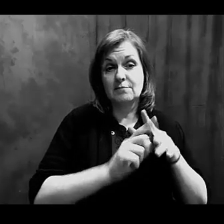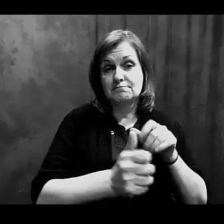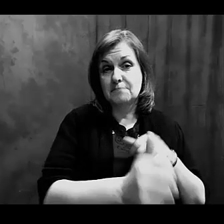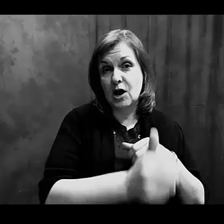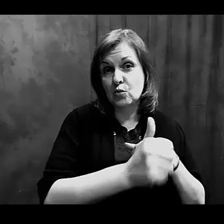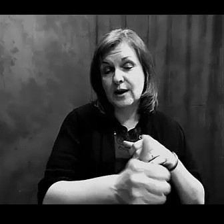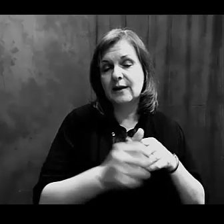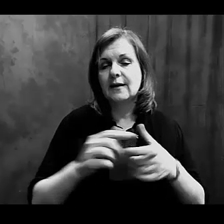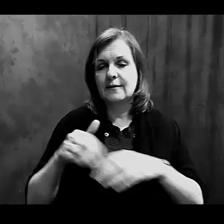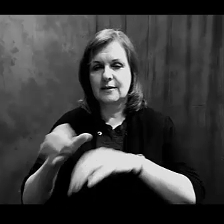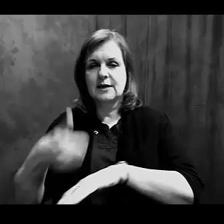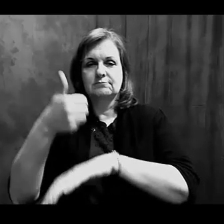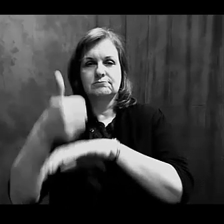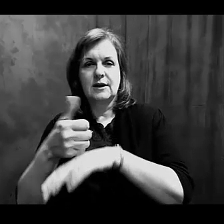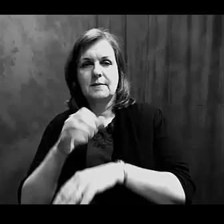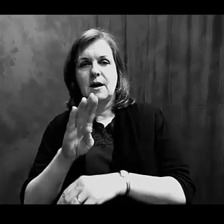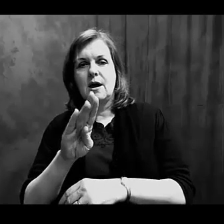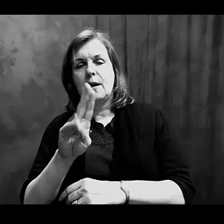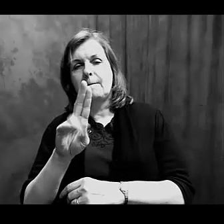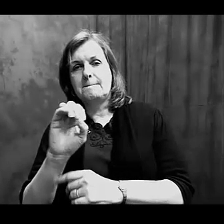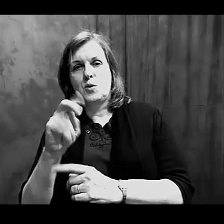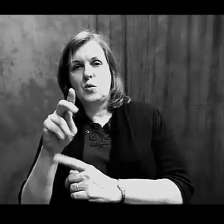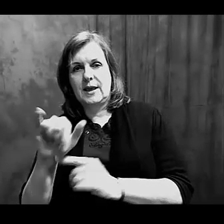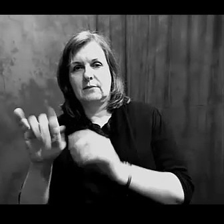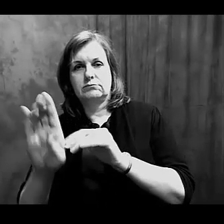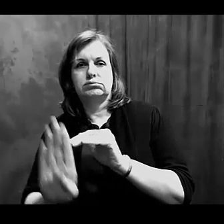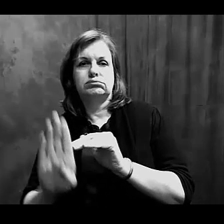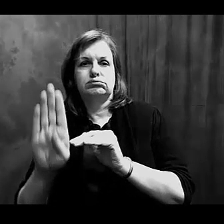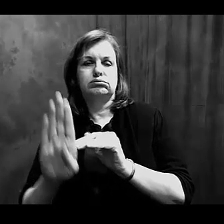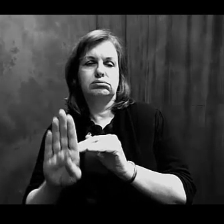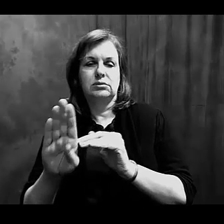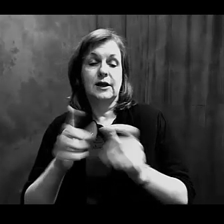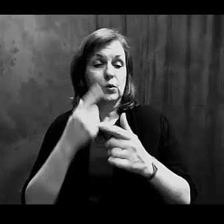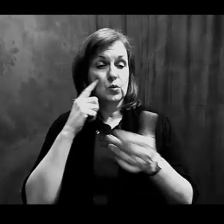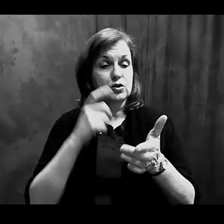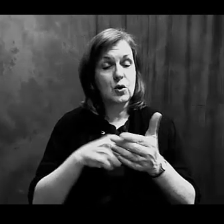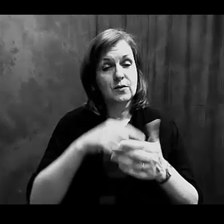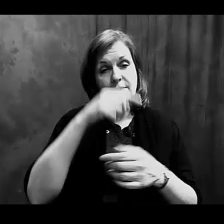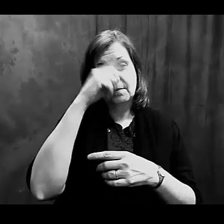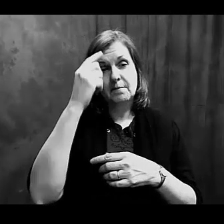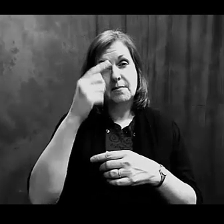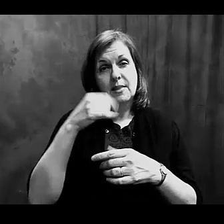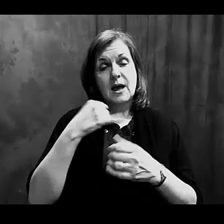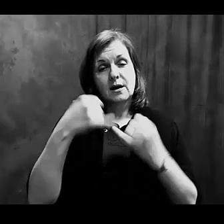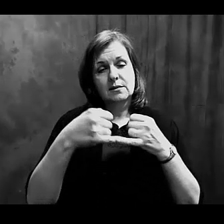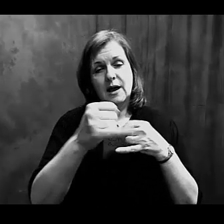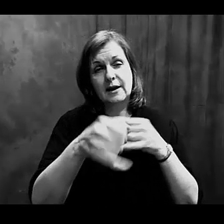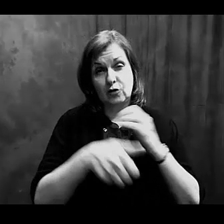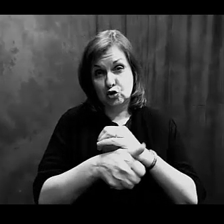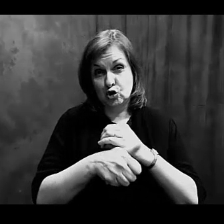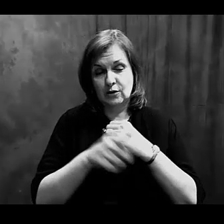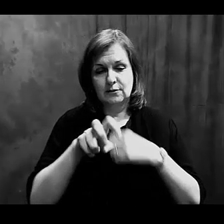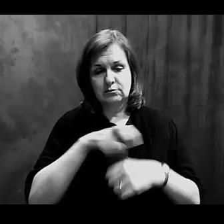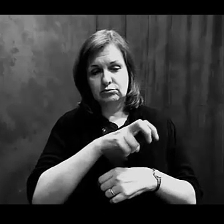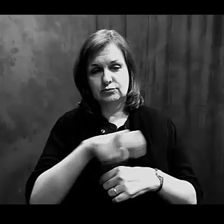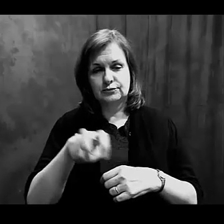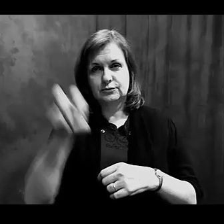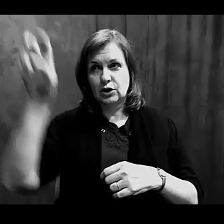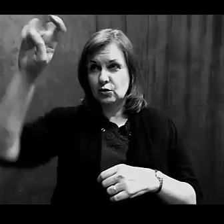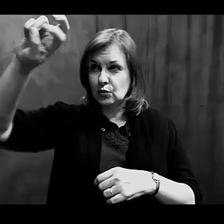so the turtle line you can see follows along and goes down around the